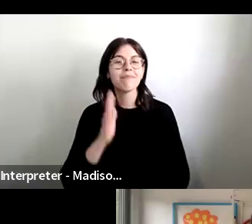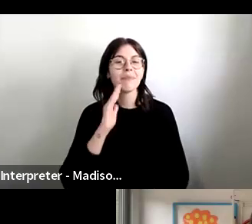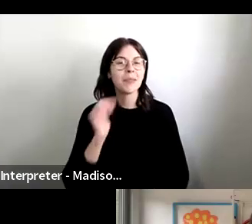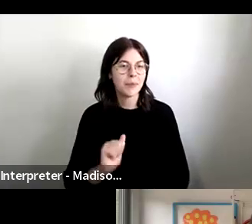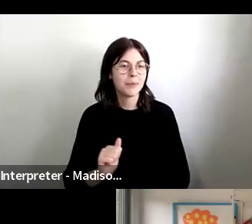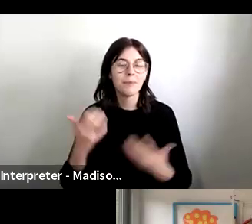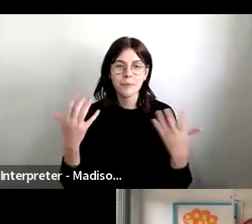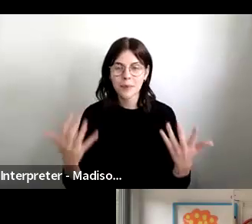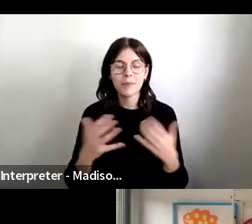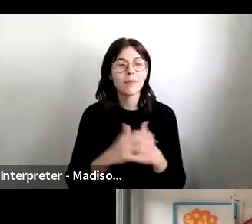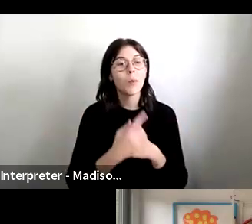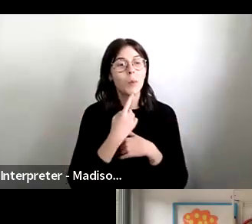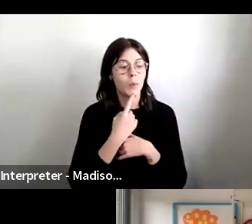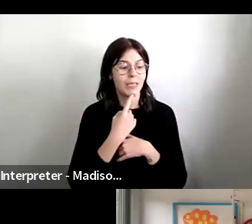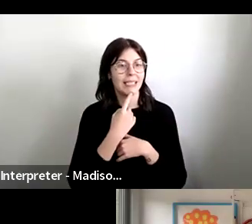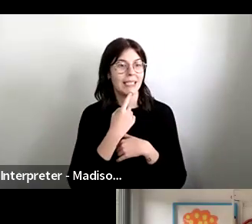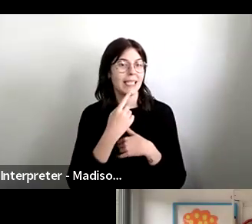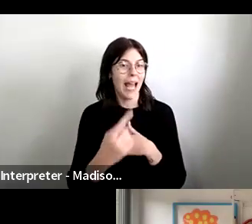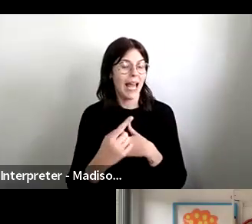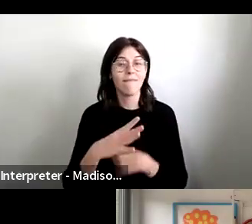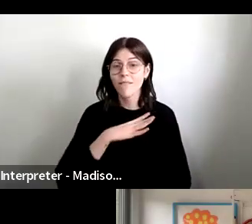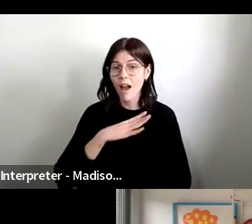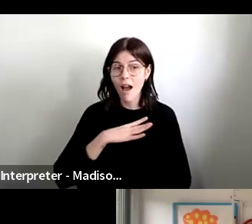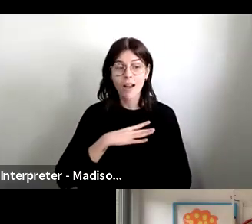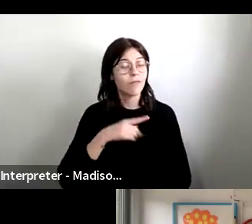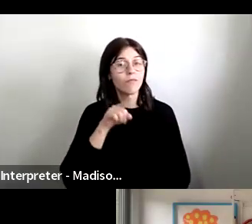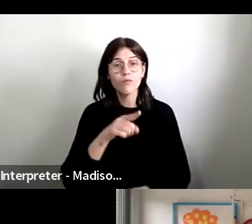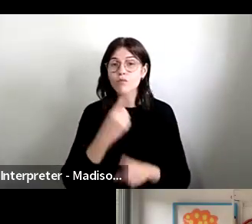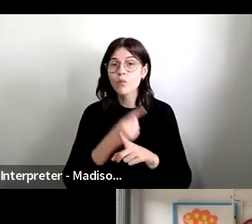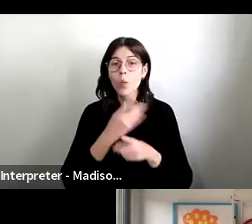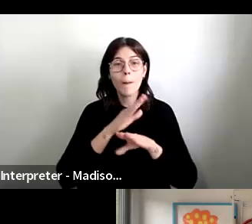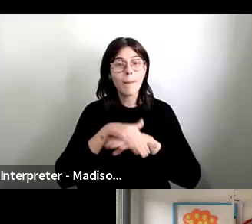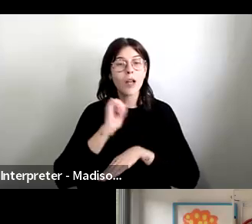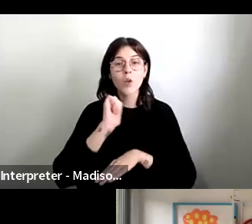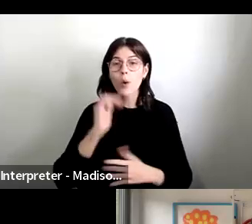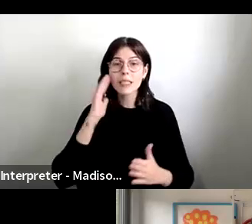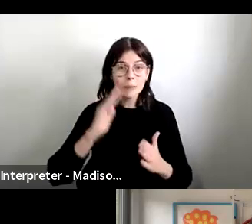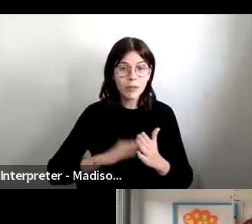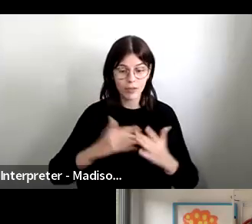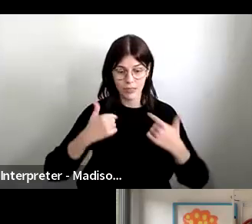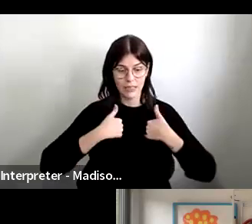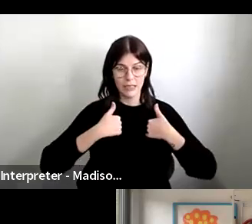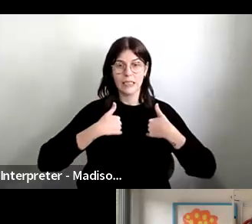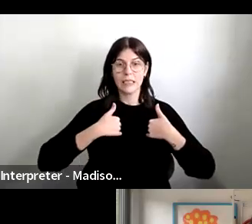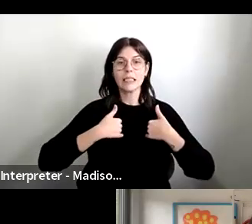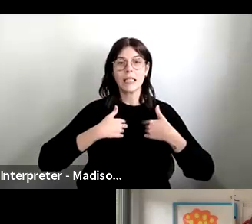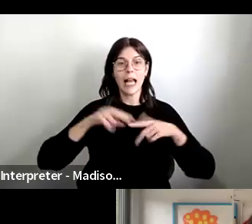what we say is, it's fine for you to talk about your experience of being an assessor. But not